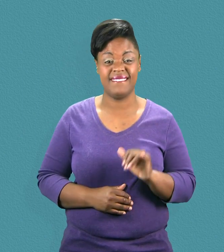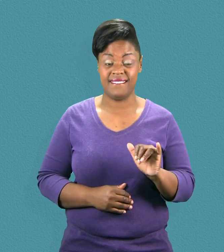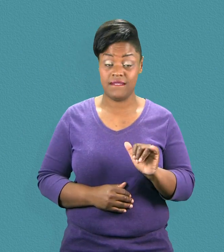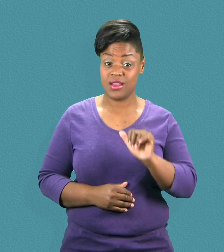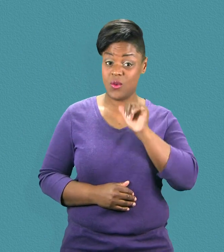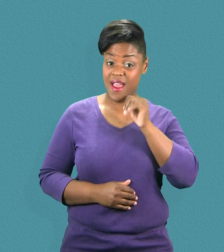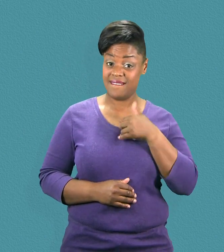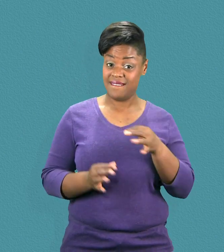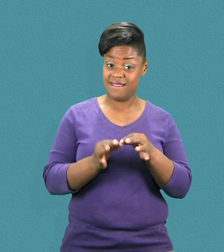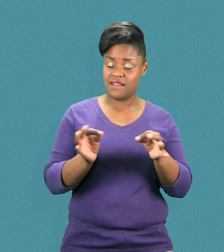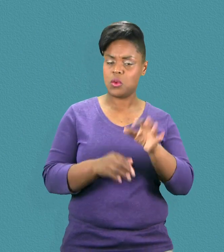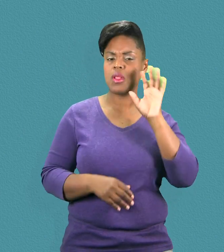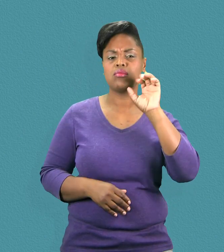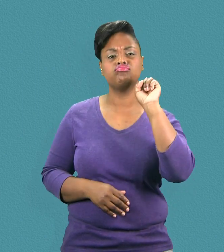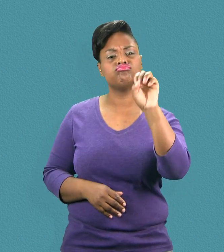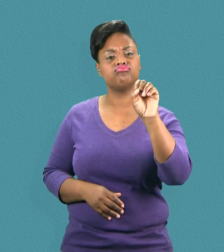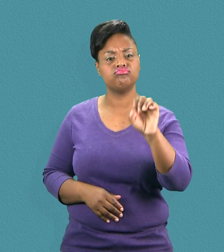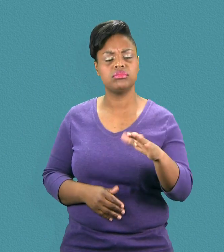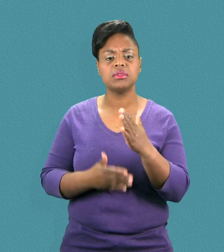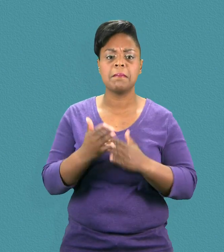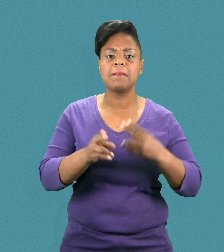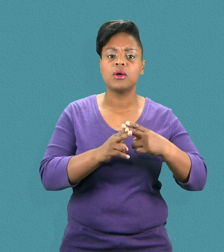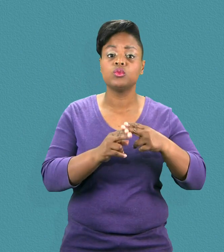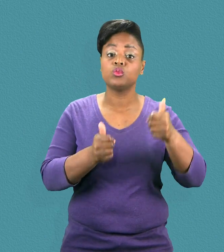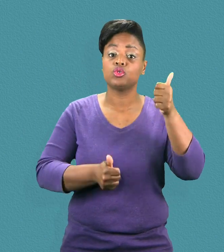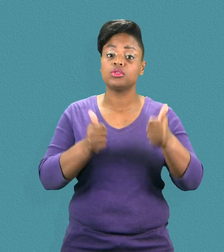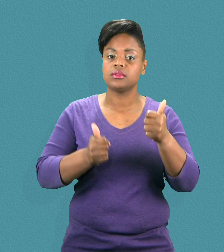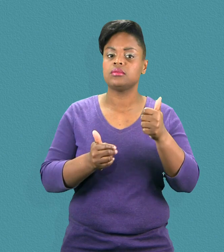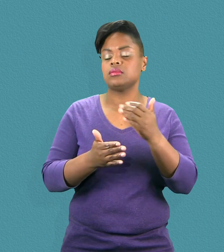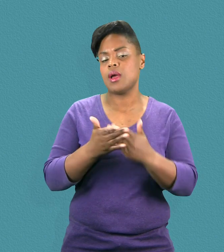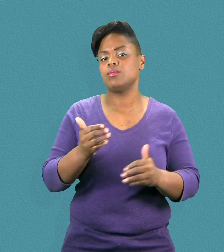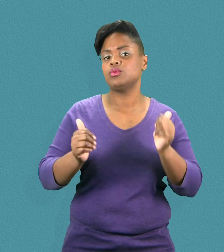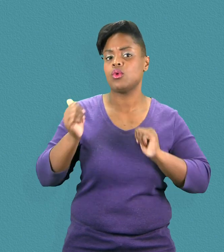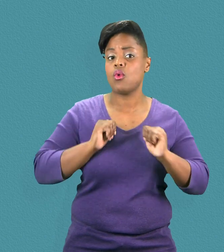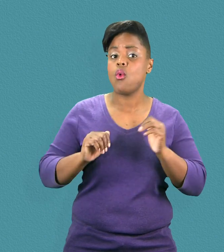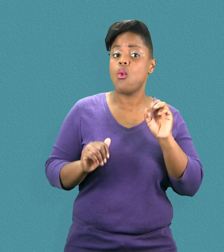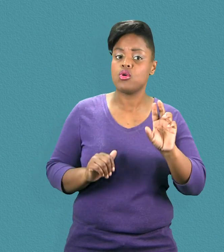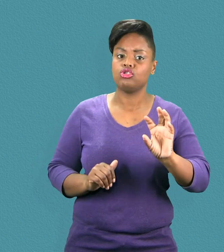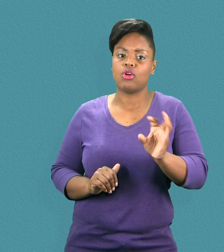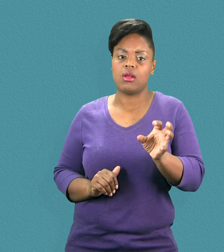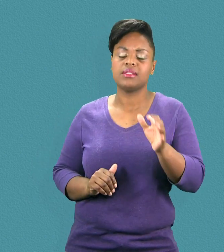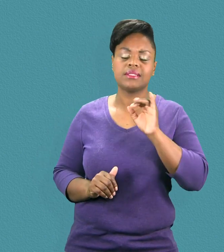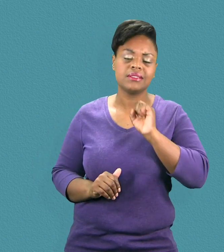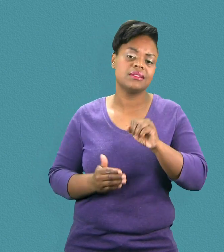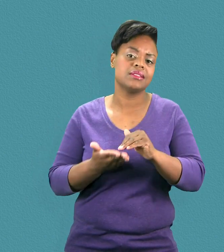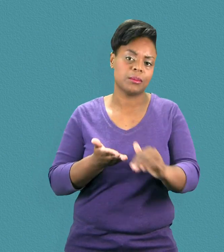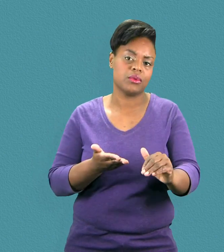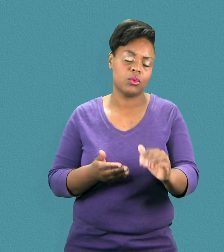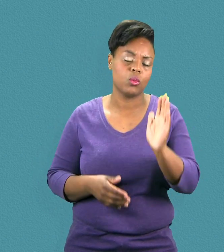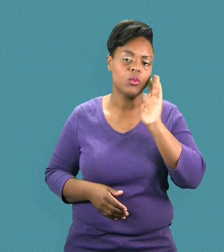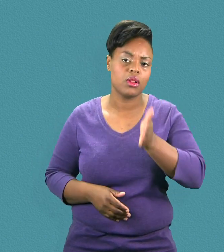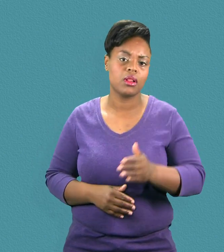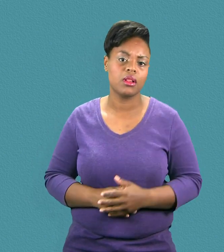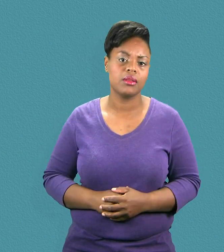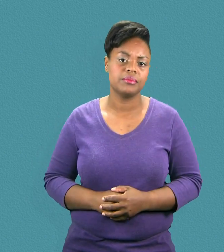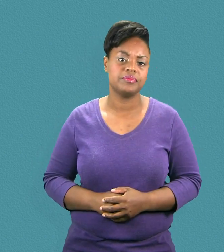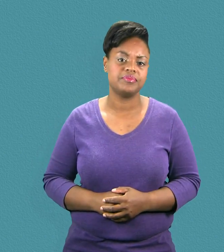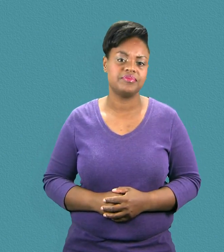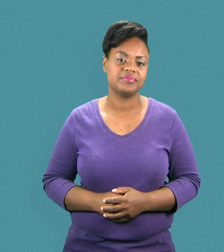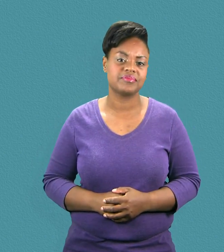Later in this video, we will share with you which programs are exempt from the FCC’s captioning rules.